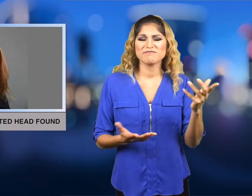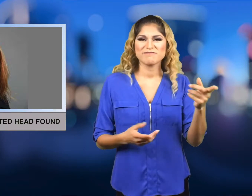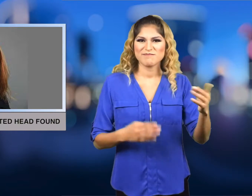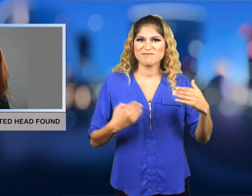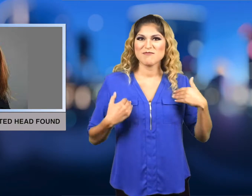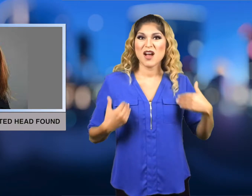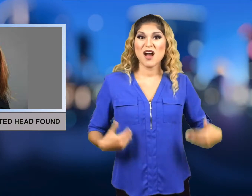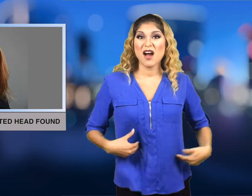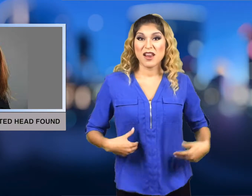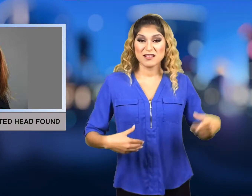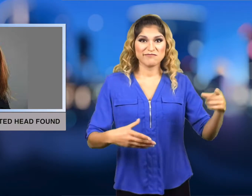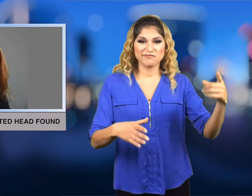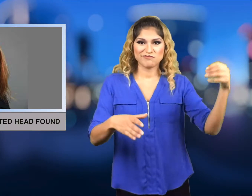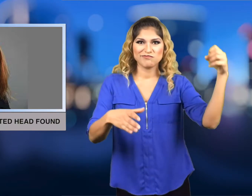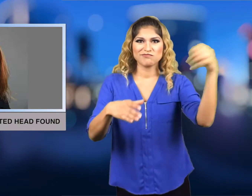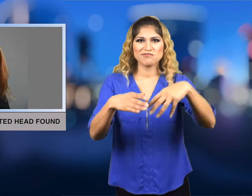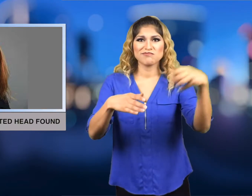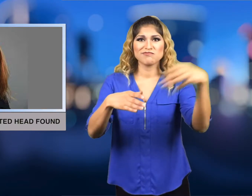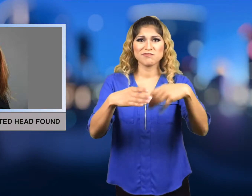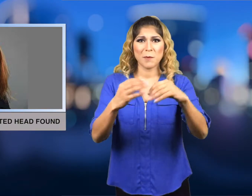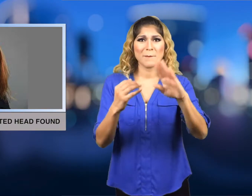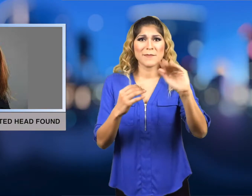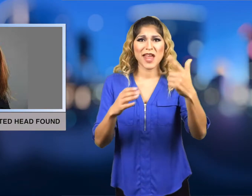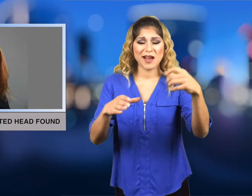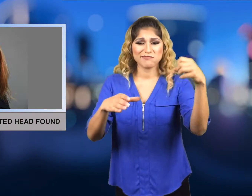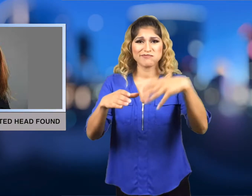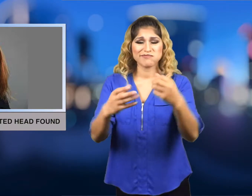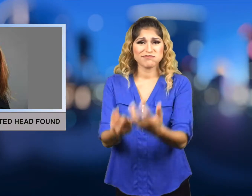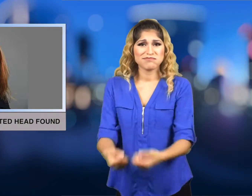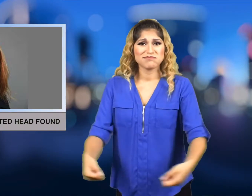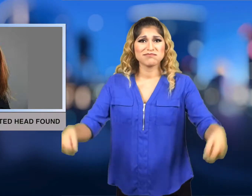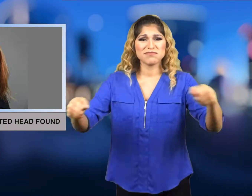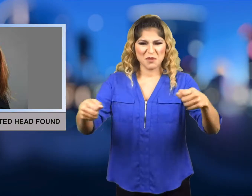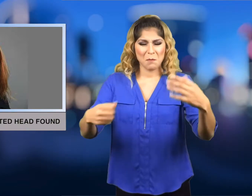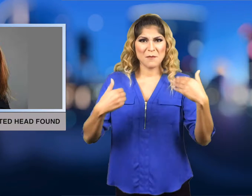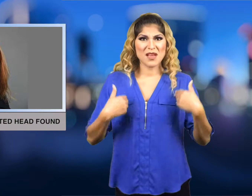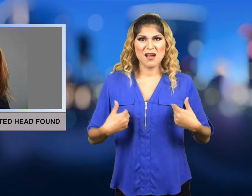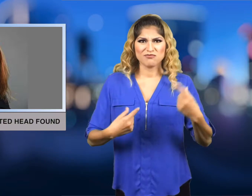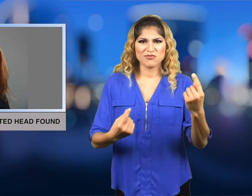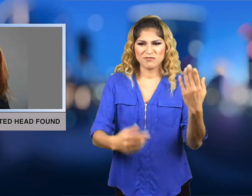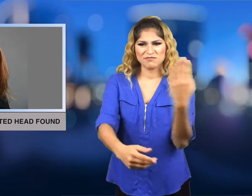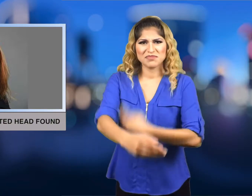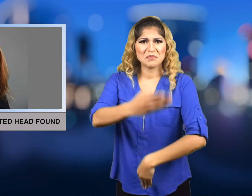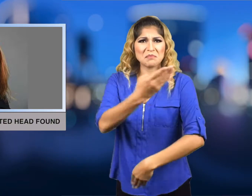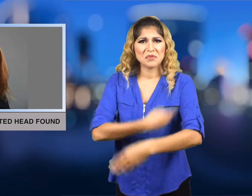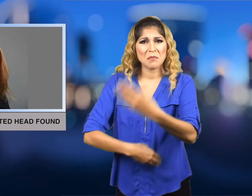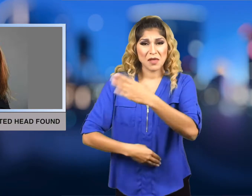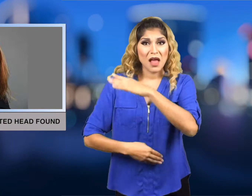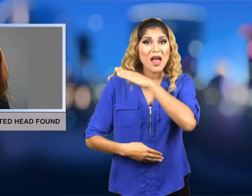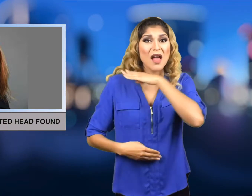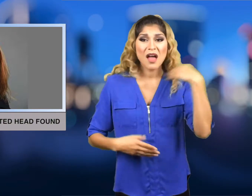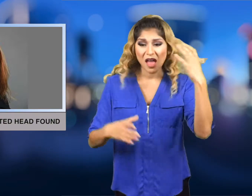body cut up into pieces including her head.